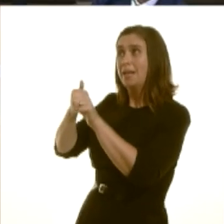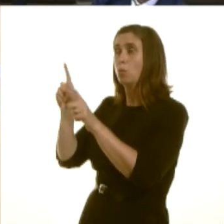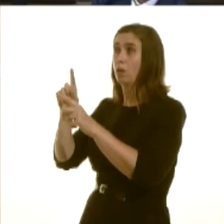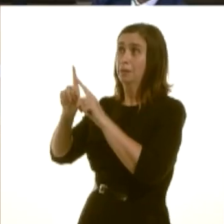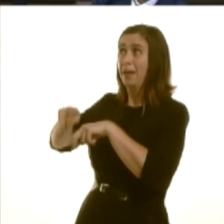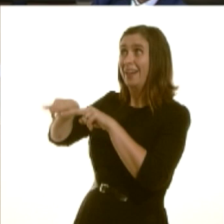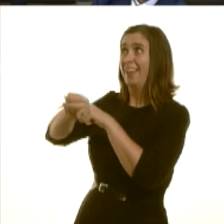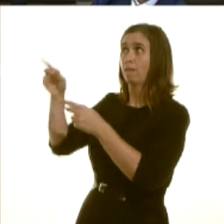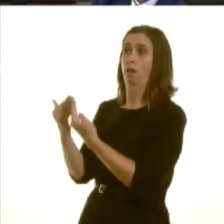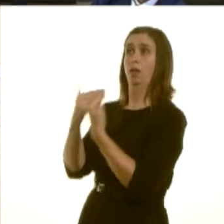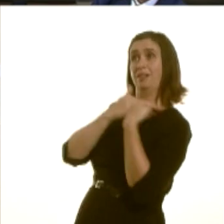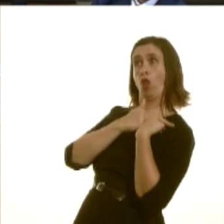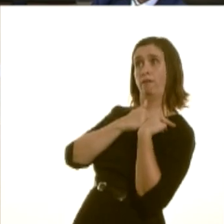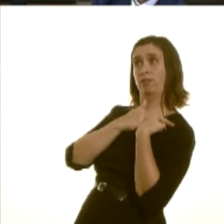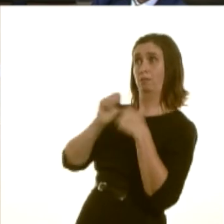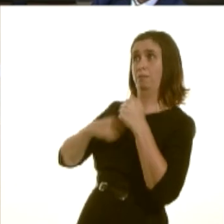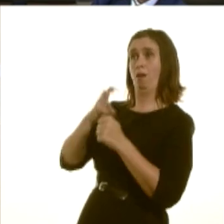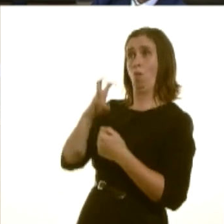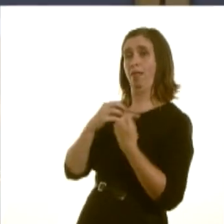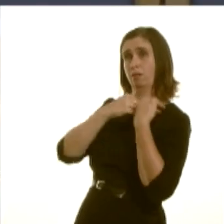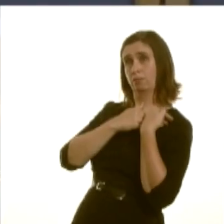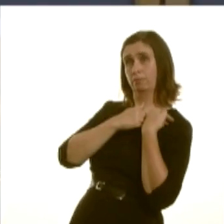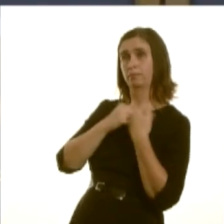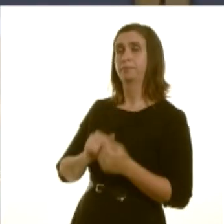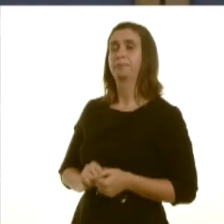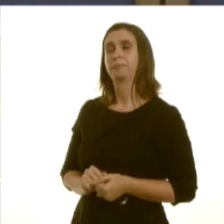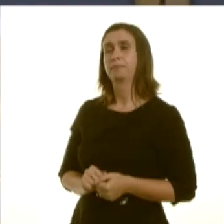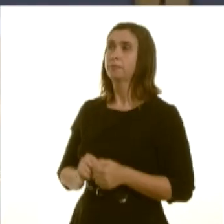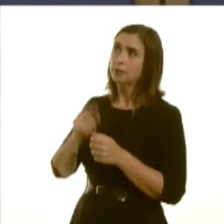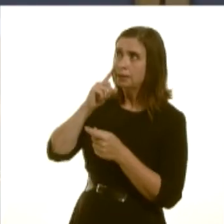to see, with, of course, the appropriate financial settlement.